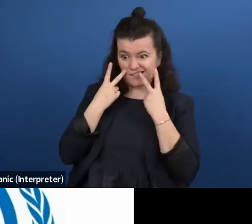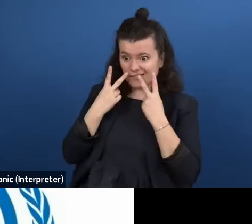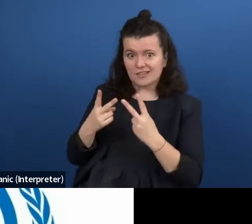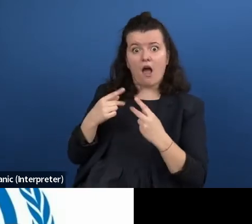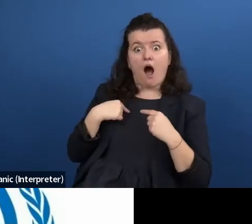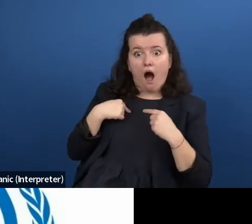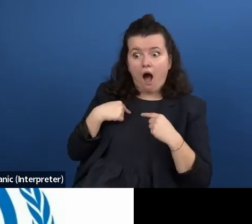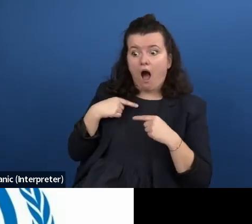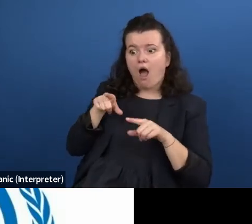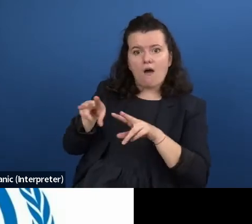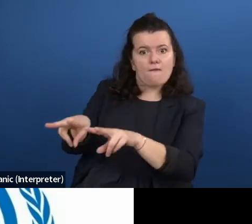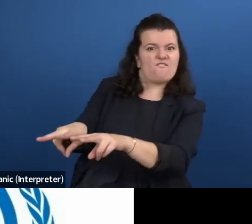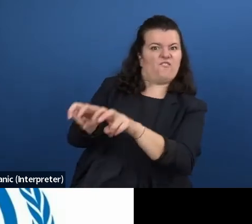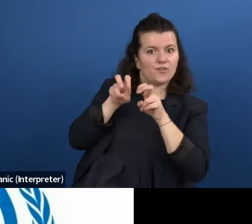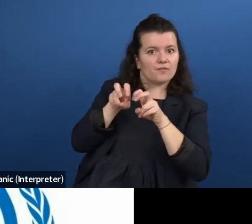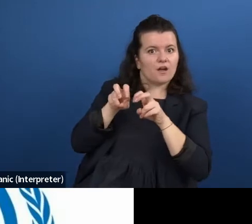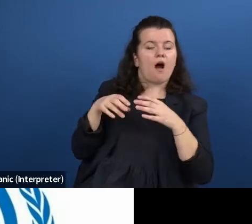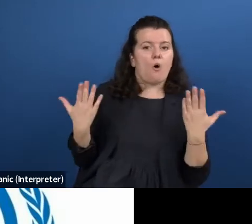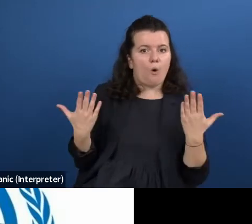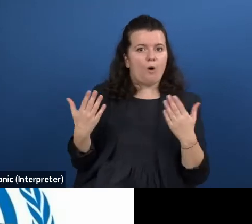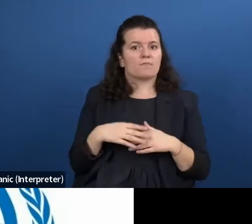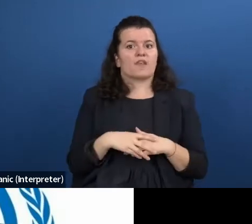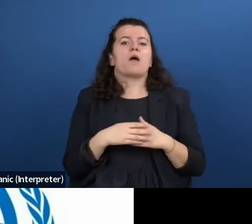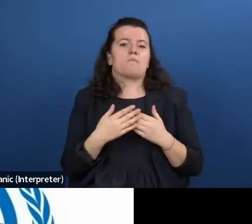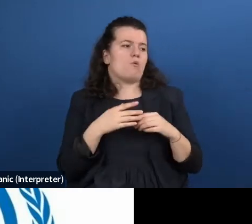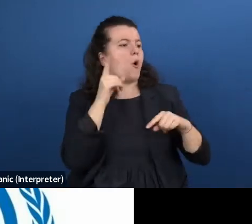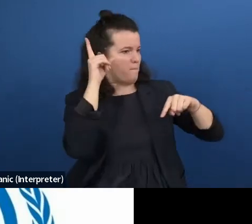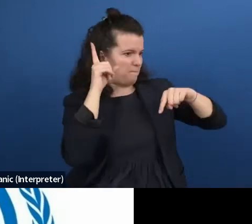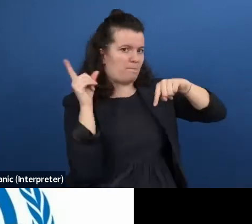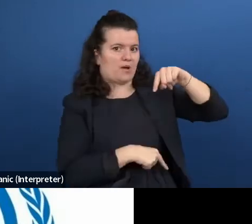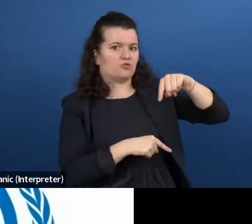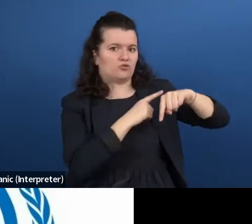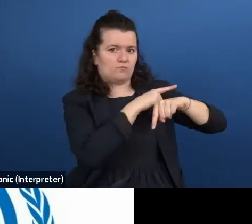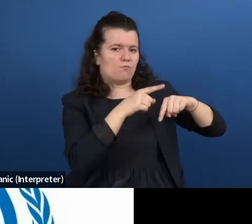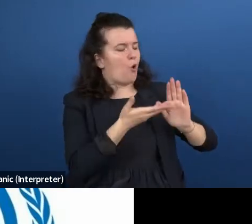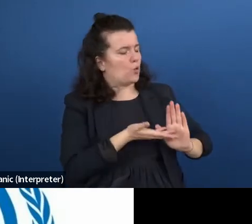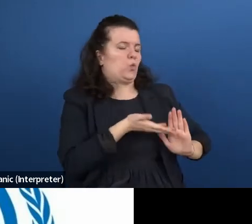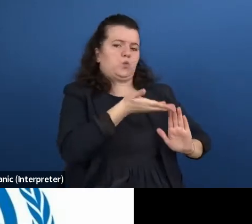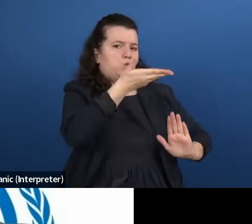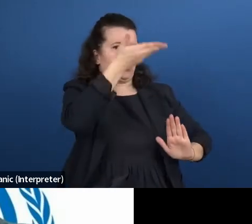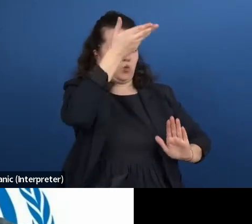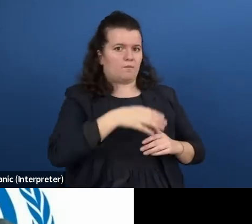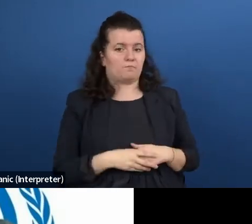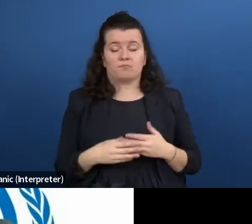where a victim of trafficking may have a specific vulnerability. For example, linked to disability.